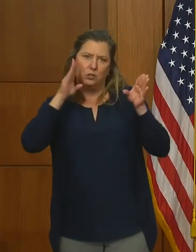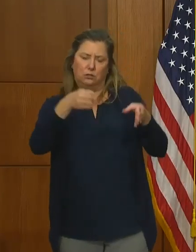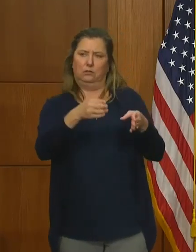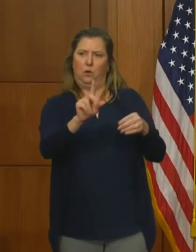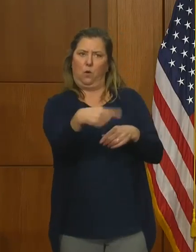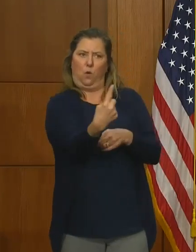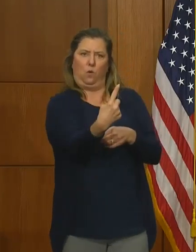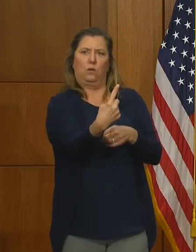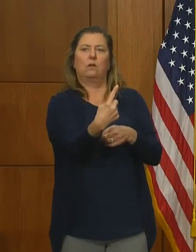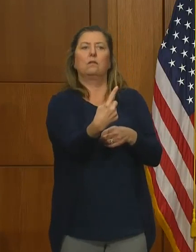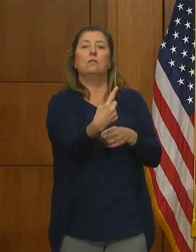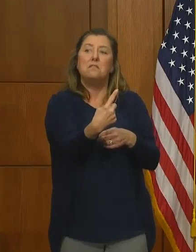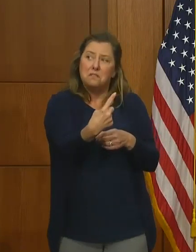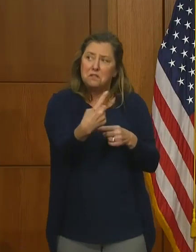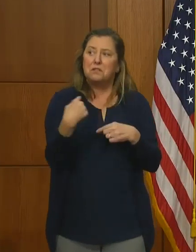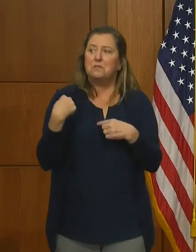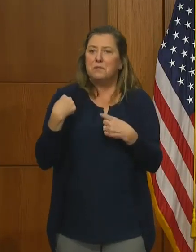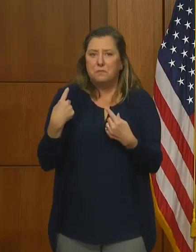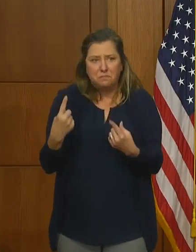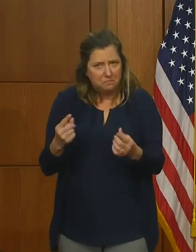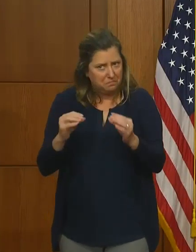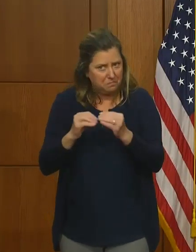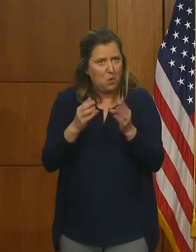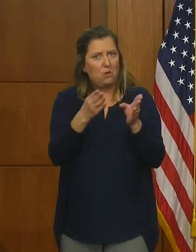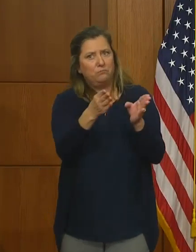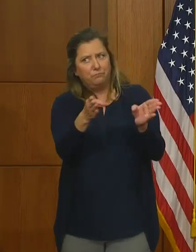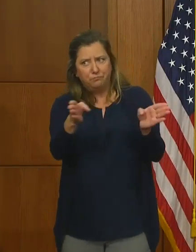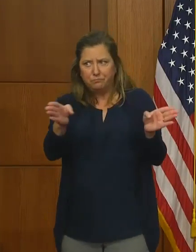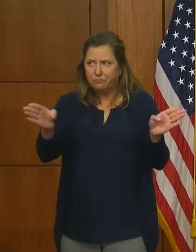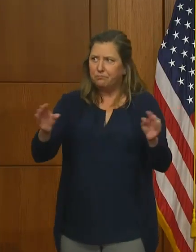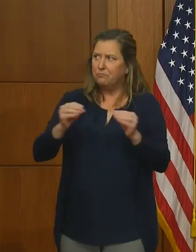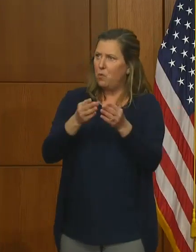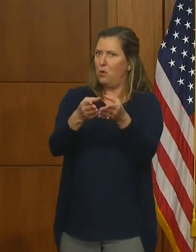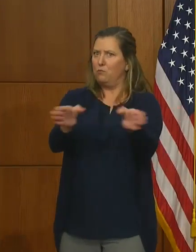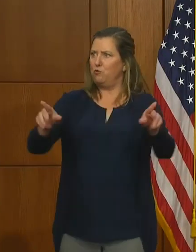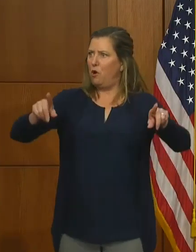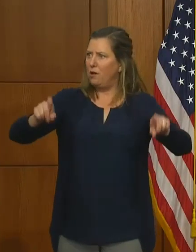SPECIFIC HIGH RISK POPULATIONS.